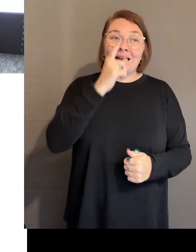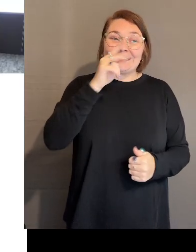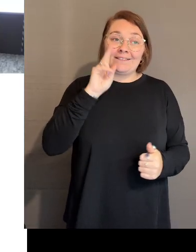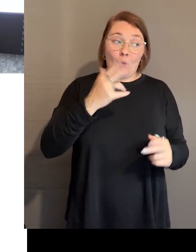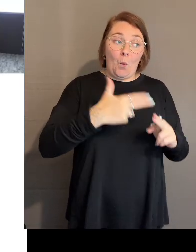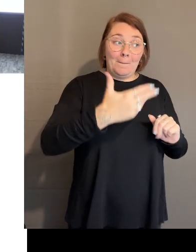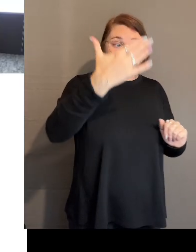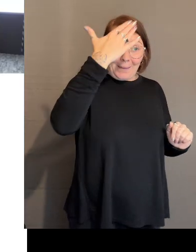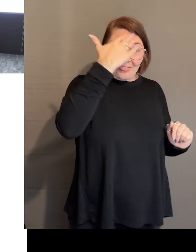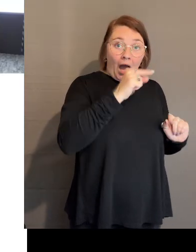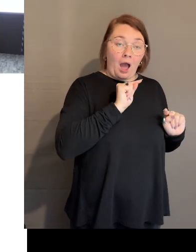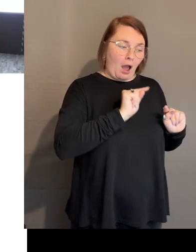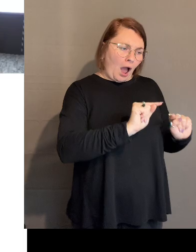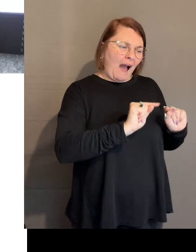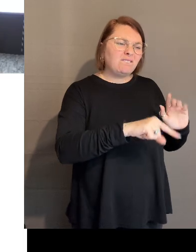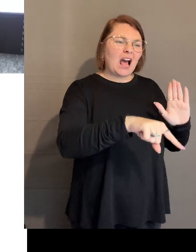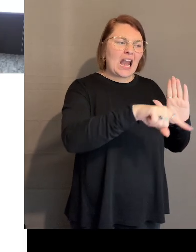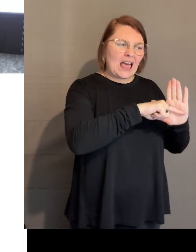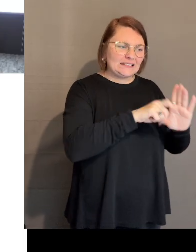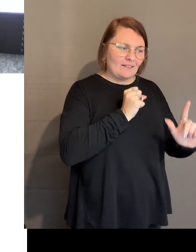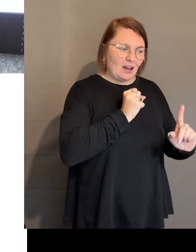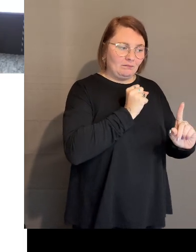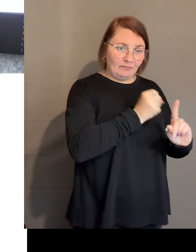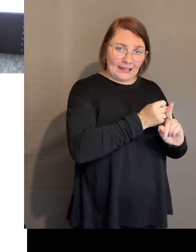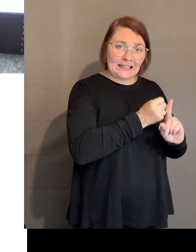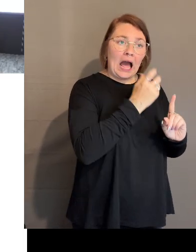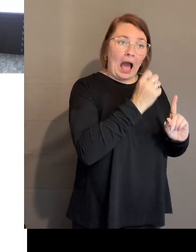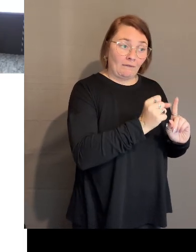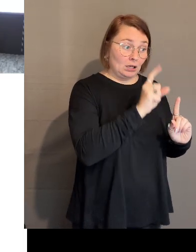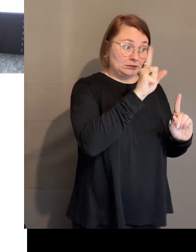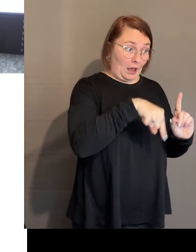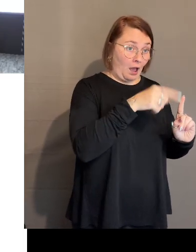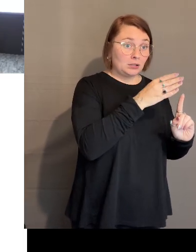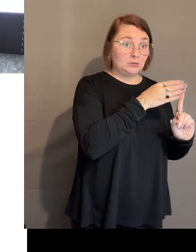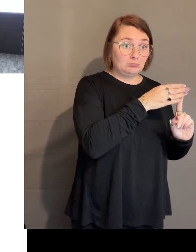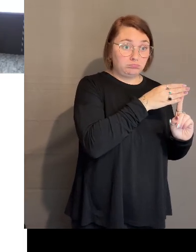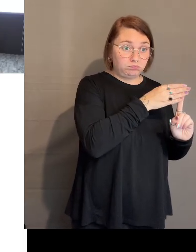We see also from others here that there's a negative effect. Starting?